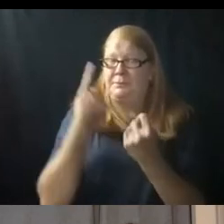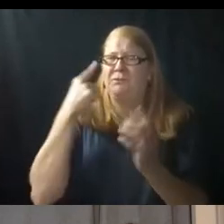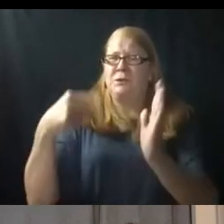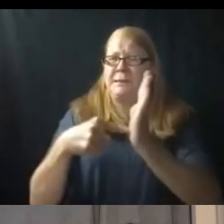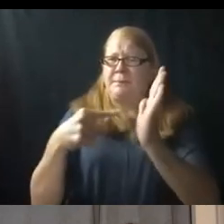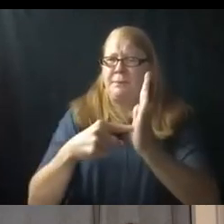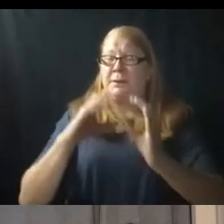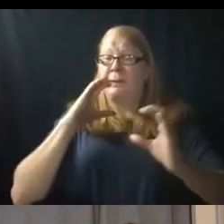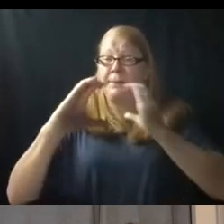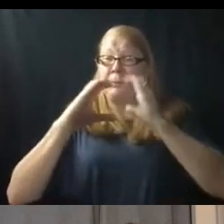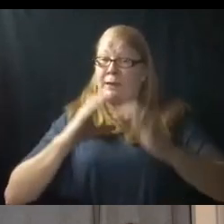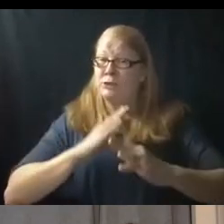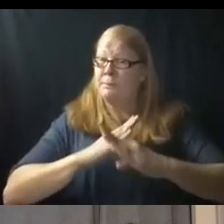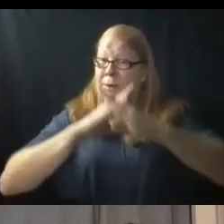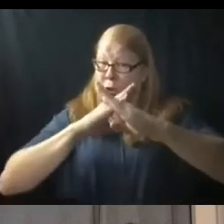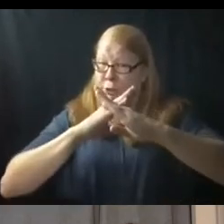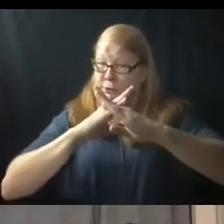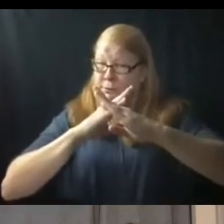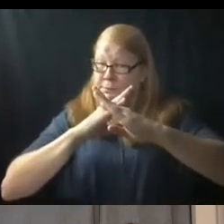This often leads to communication barriers.